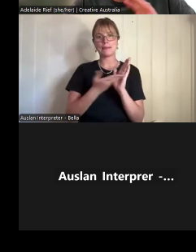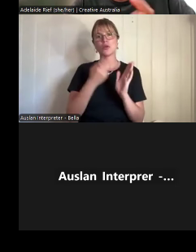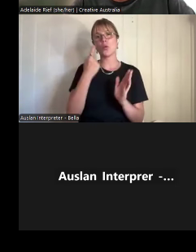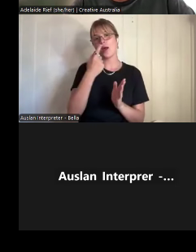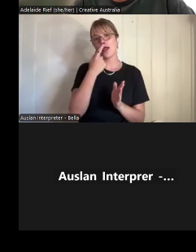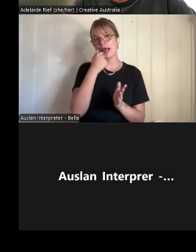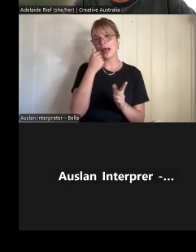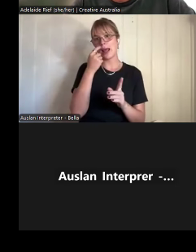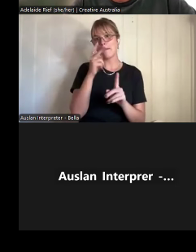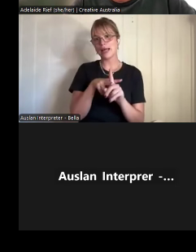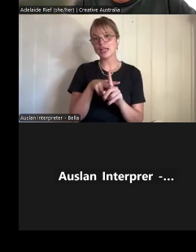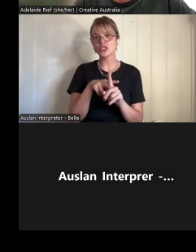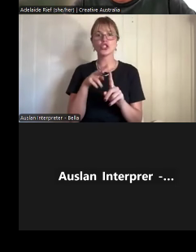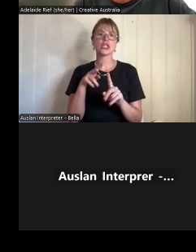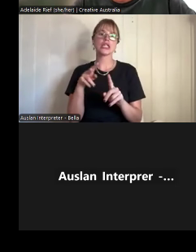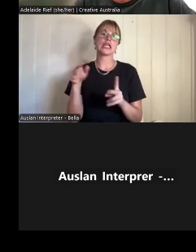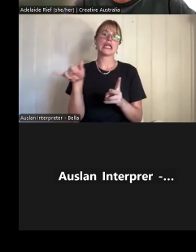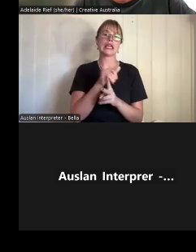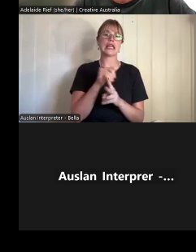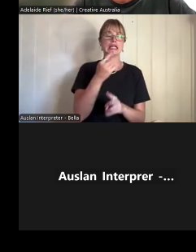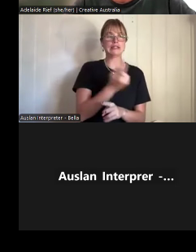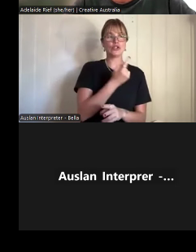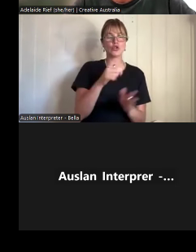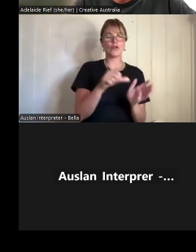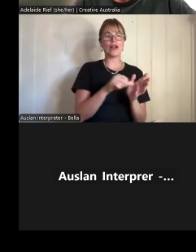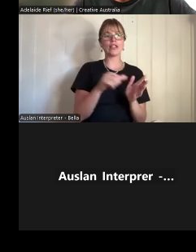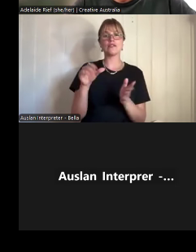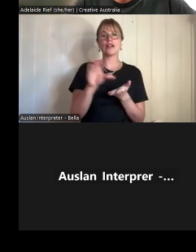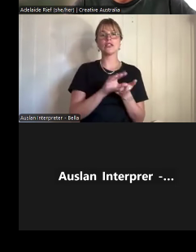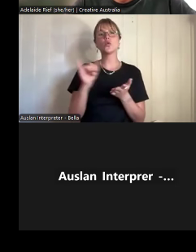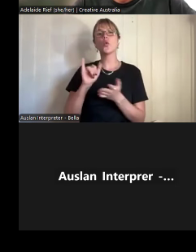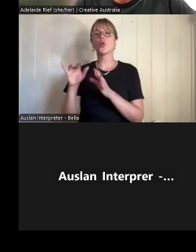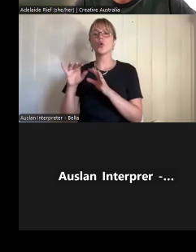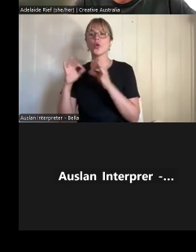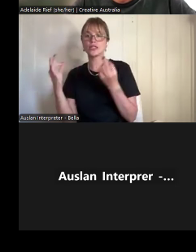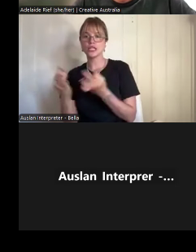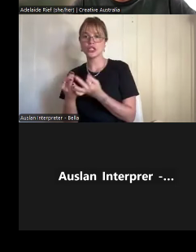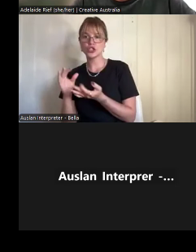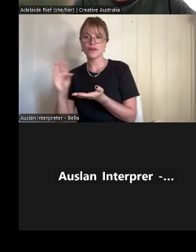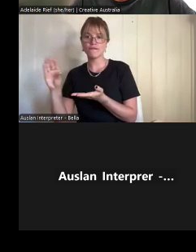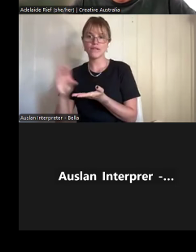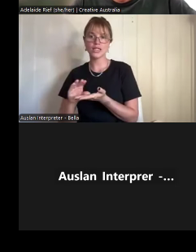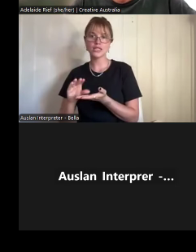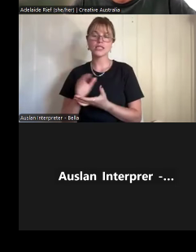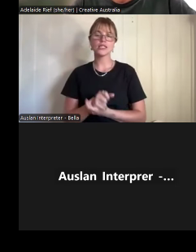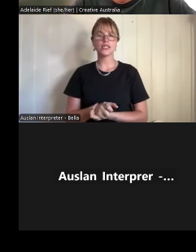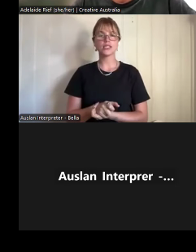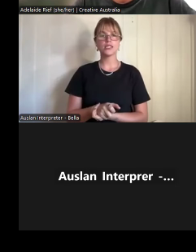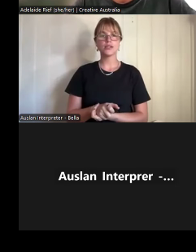of the individuals fund or the organisations fund. And we will ask you to also confirm that you don't